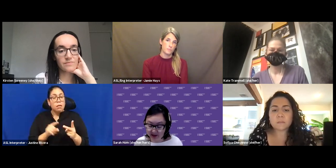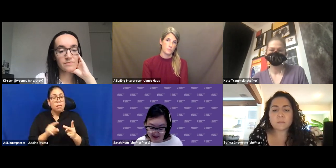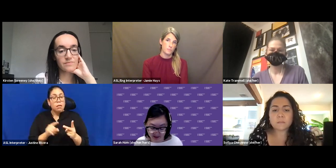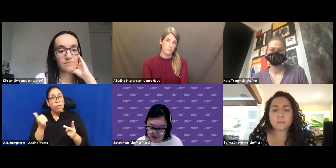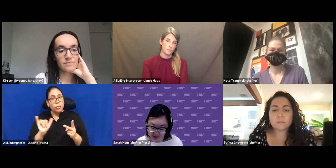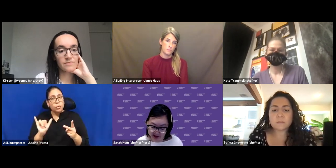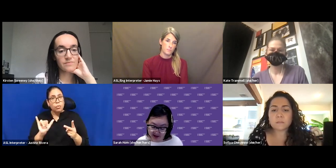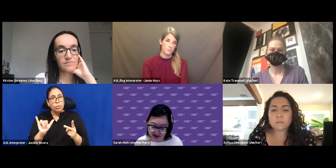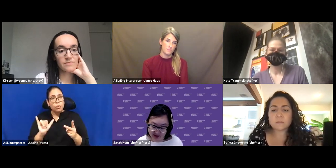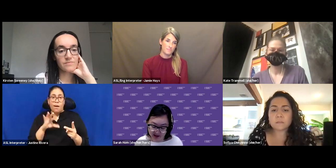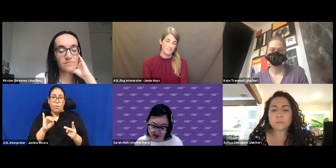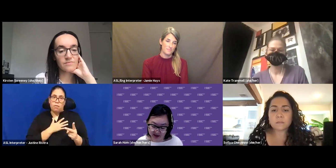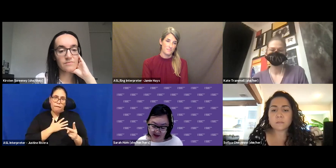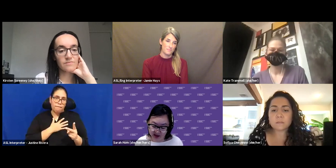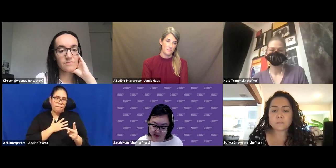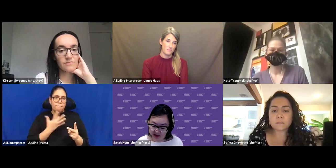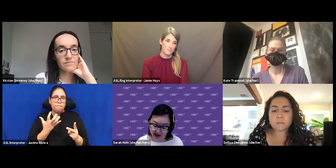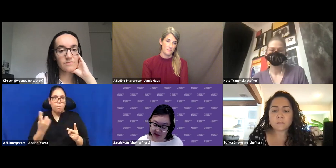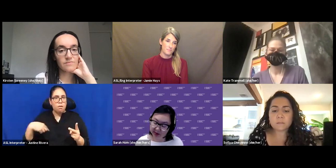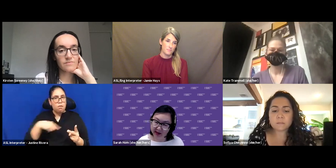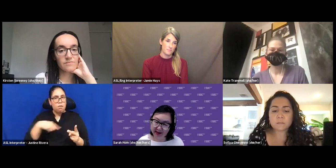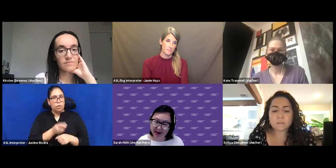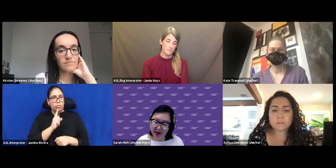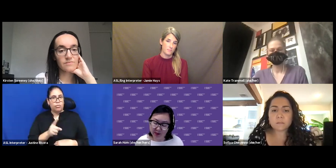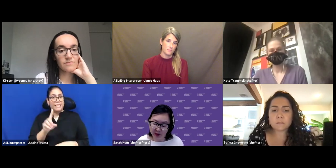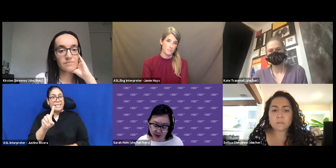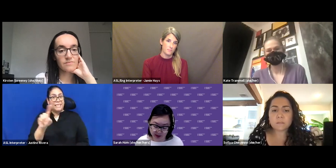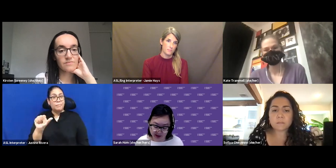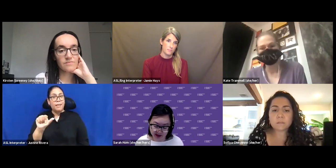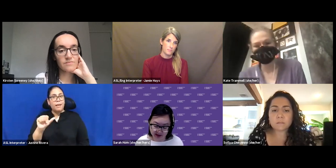would love for us to ensure that disability equity moved towards